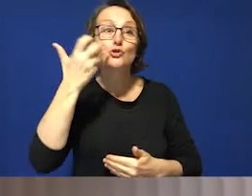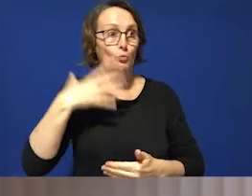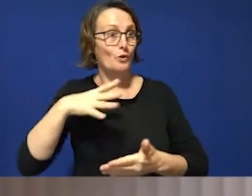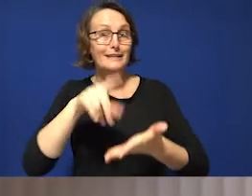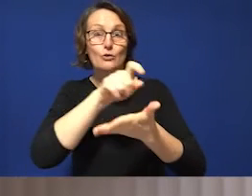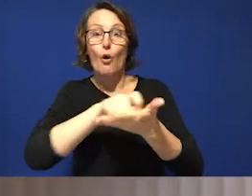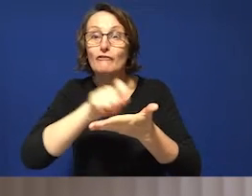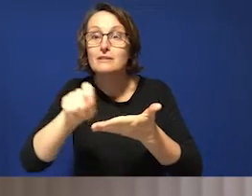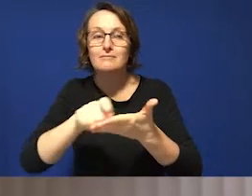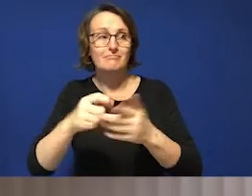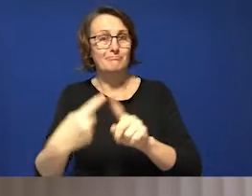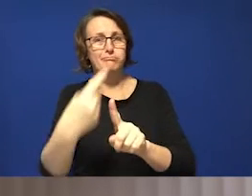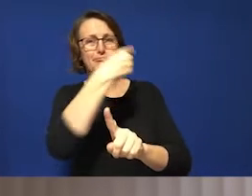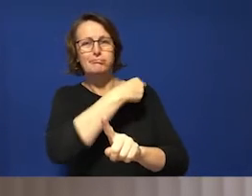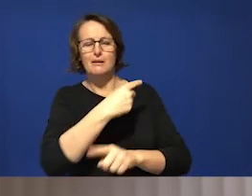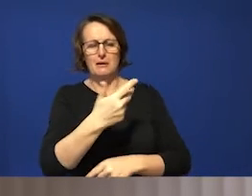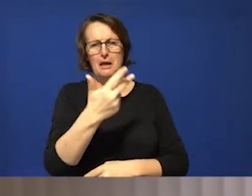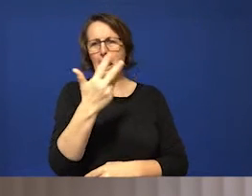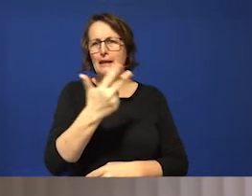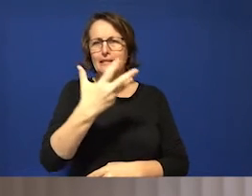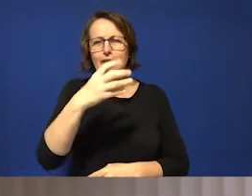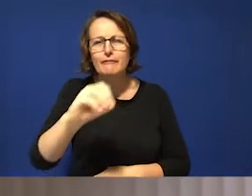Back in the early days, 1850s, 54, 56,